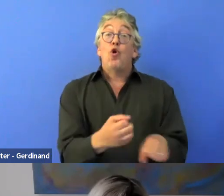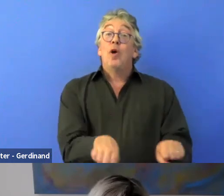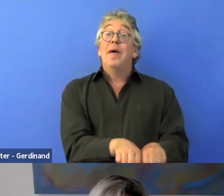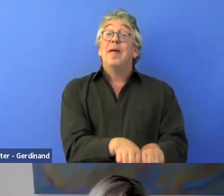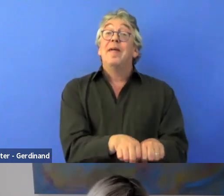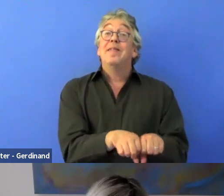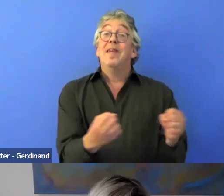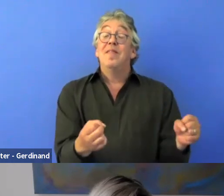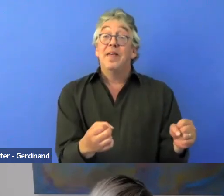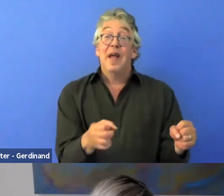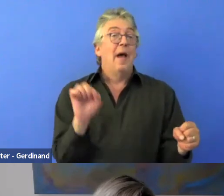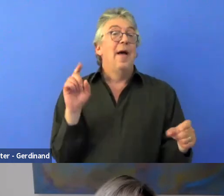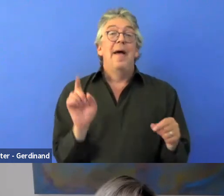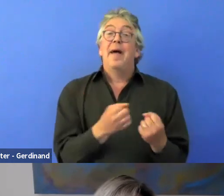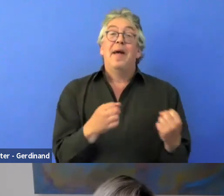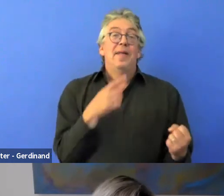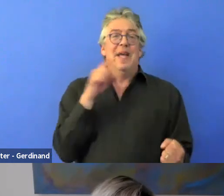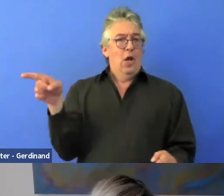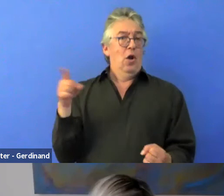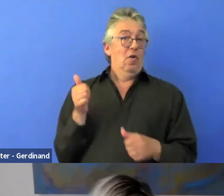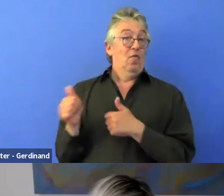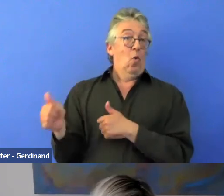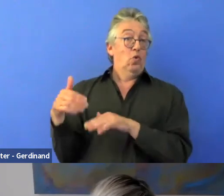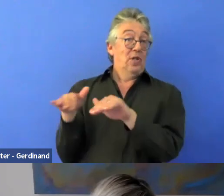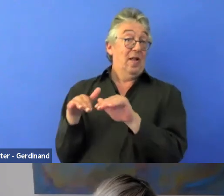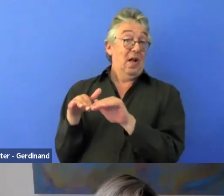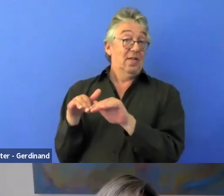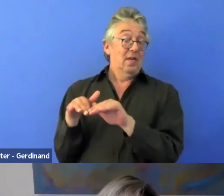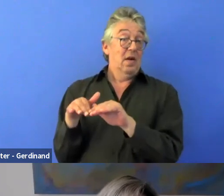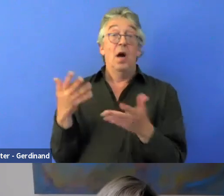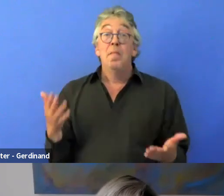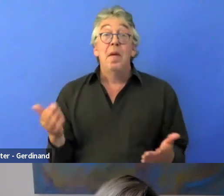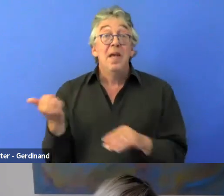It could be the standard is the cause of the complaint